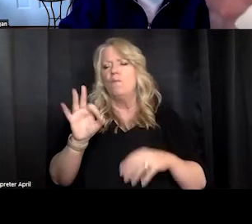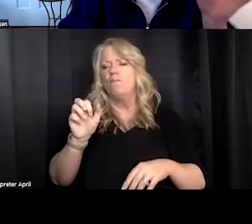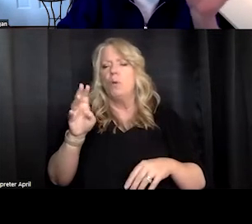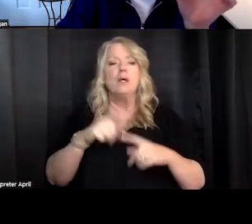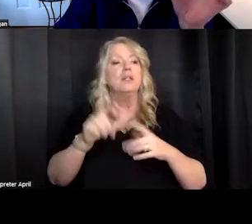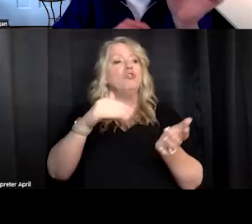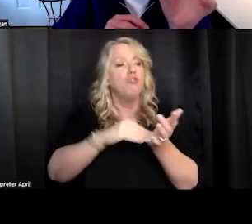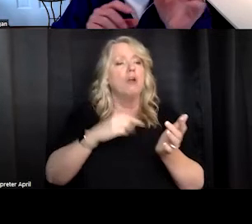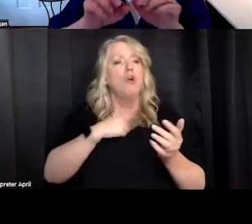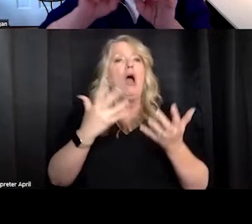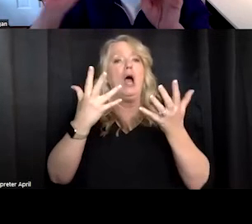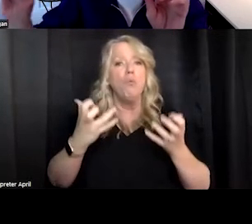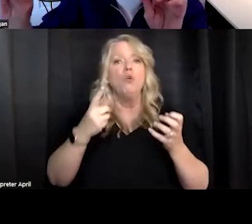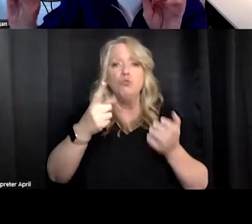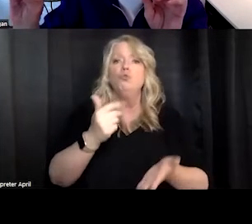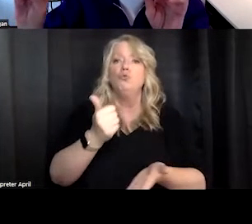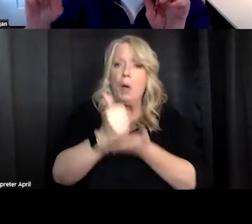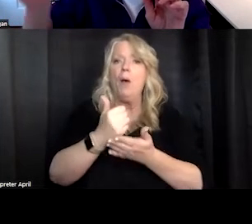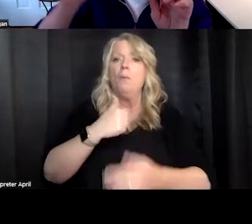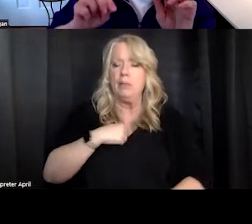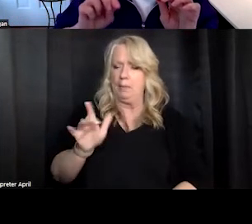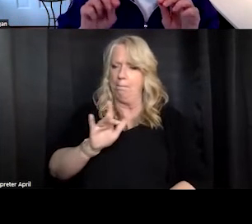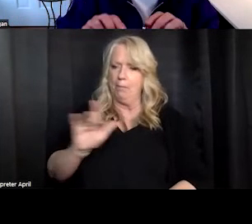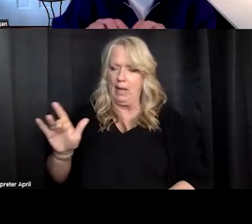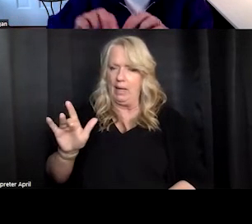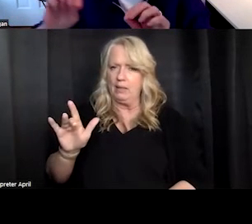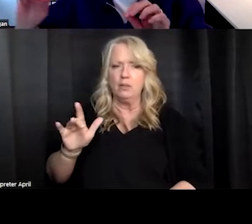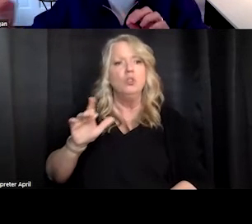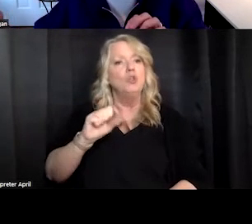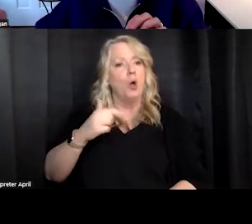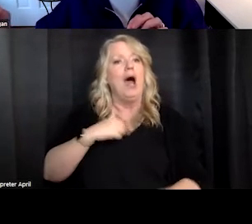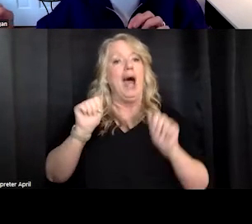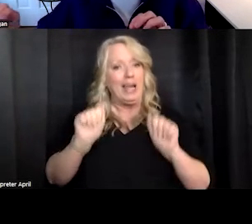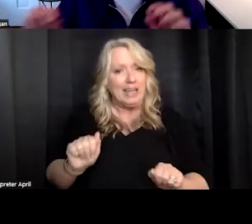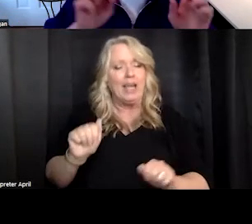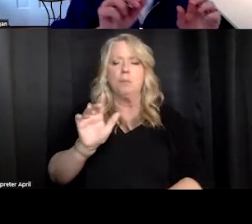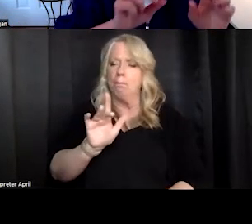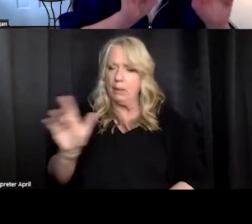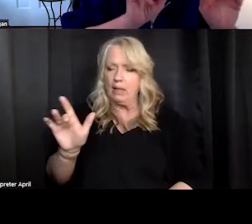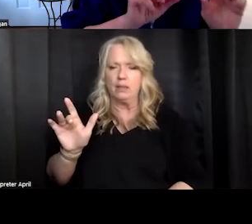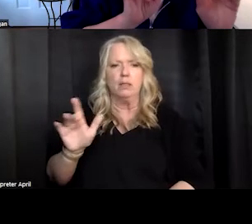. A POWER STATEMENT IS BASIC LOW A SIMILAR FORMULA. IT SAYS , DOCTOR, I WANT YOU TO HELP ME, BLANK